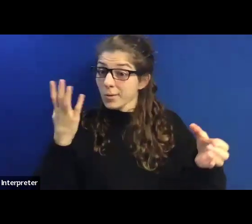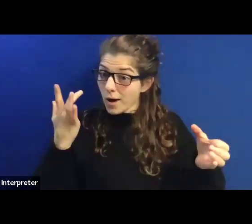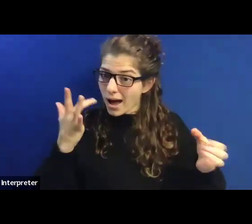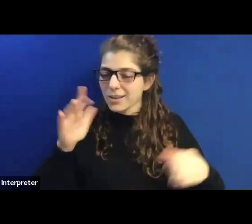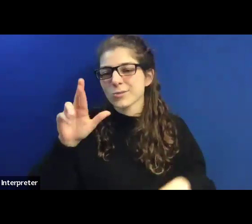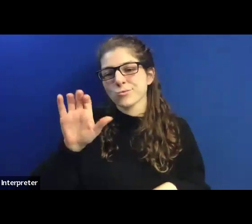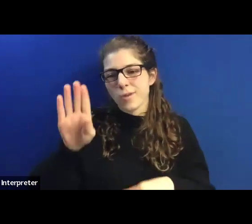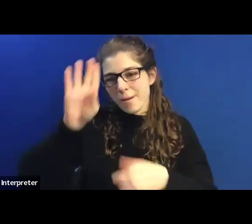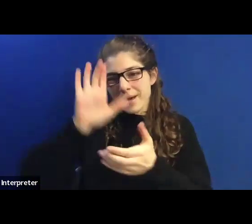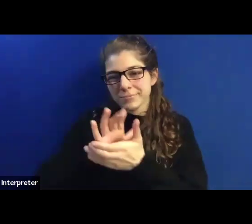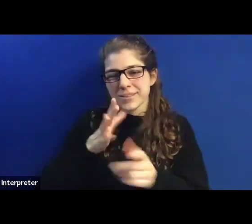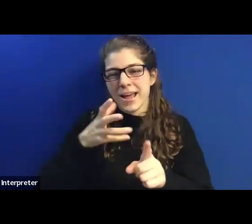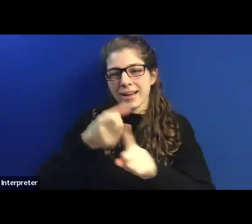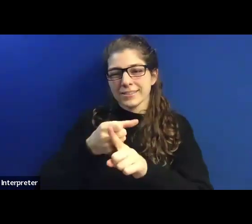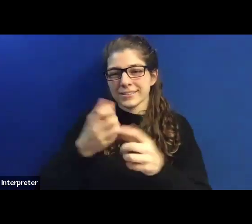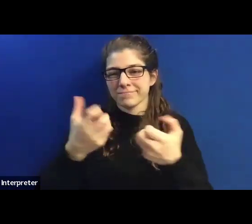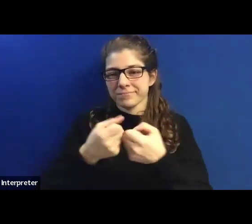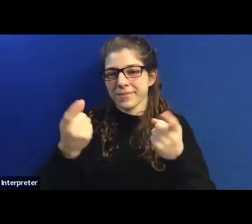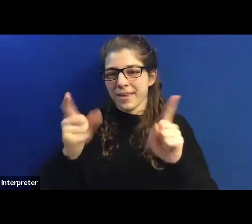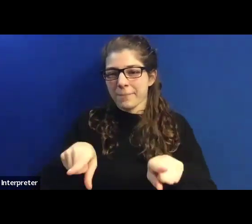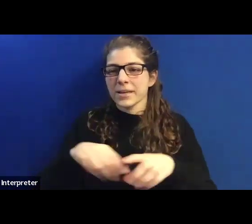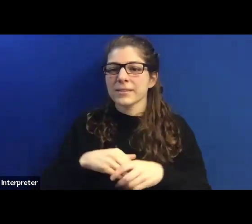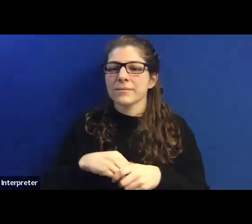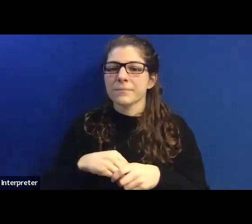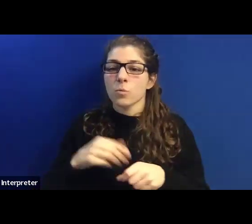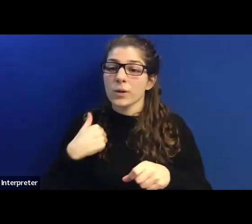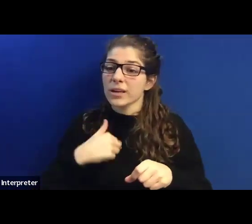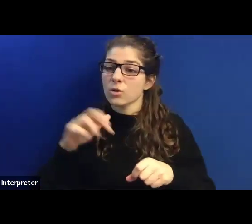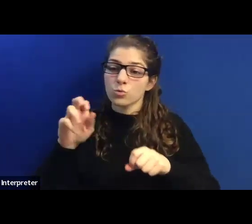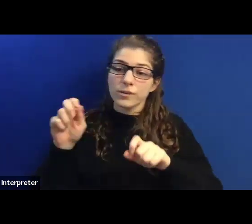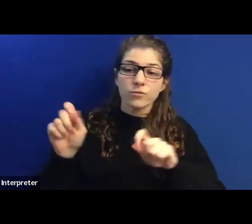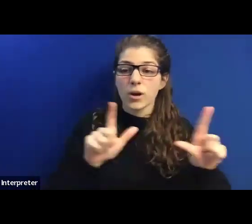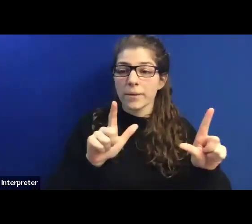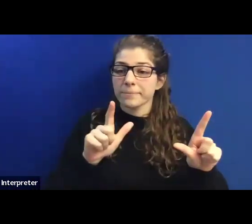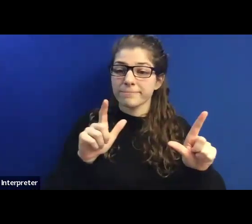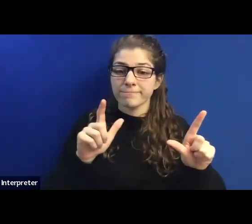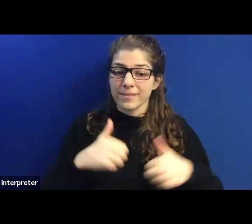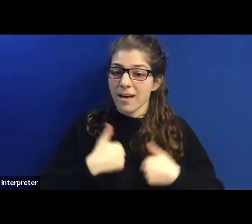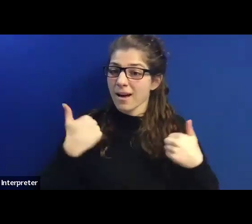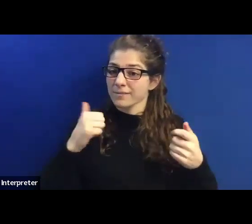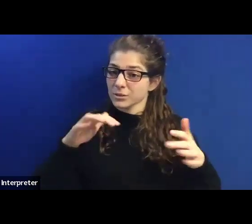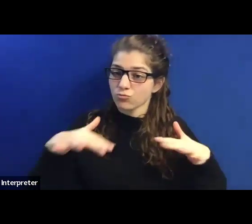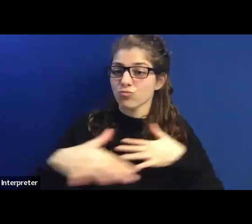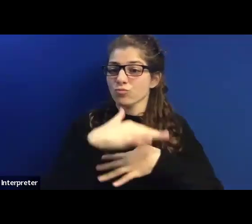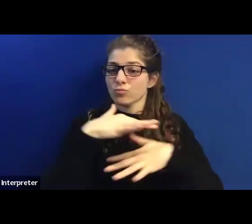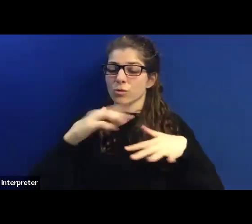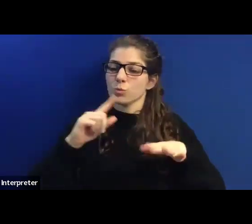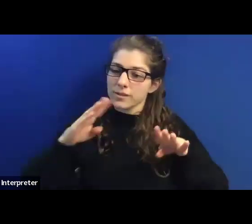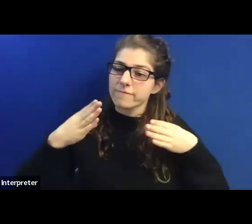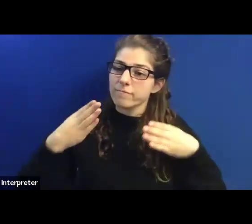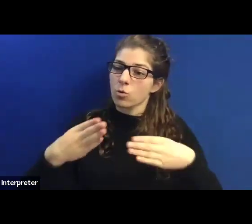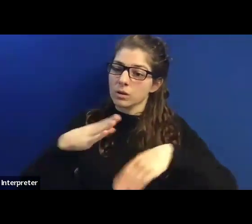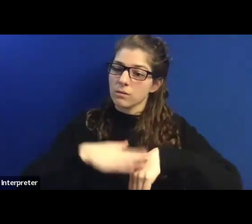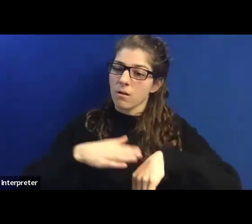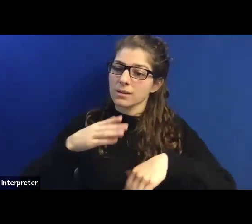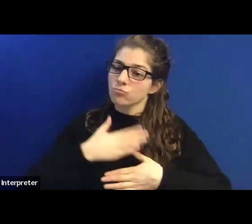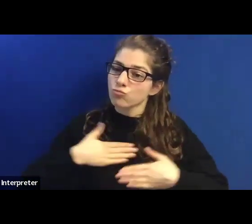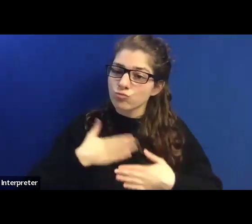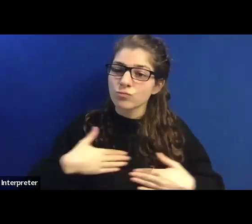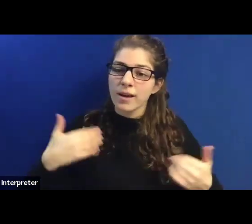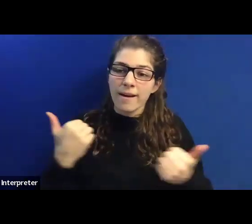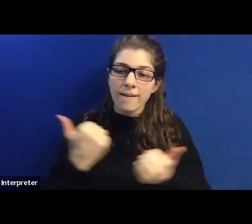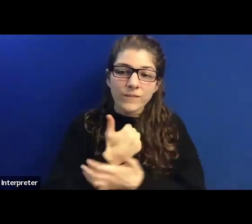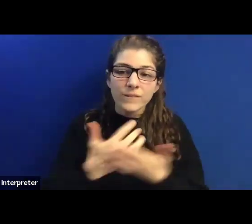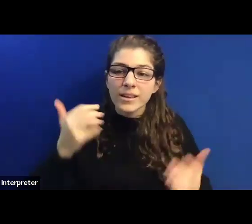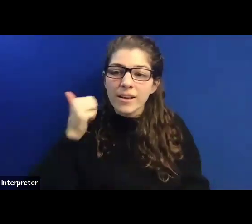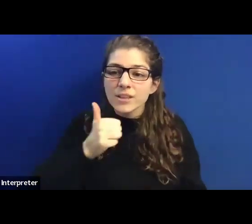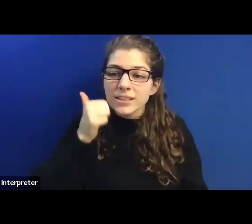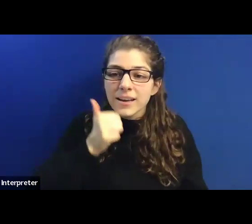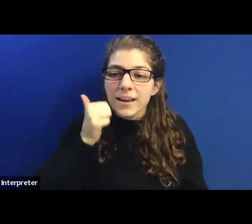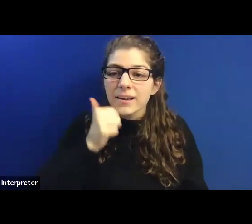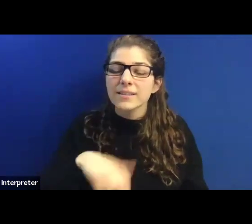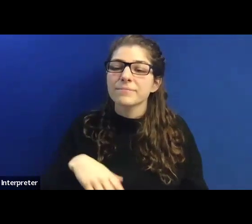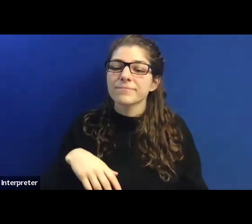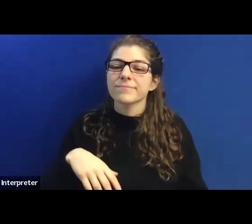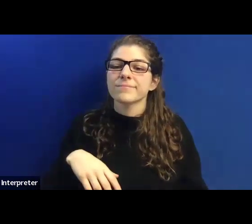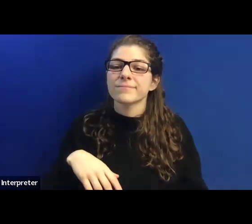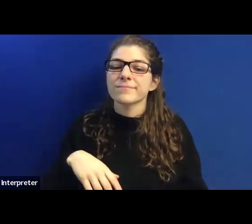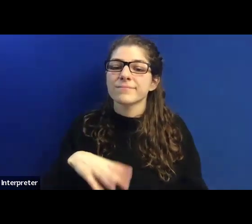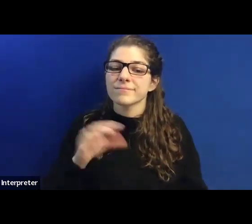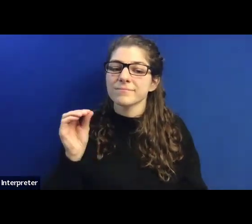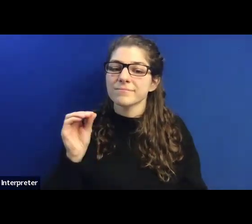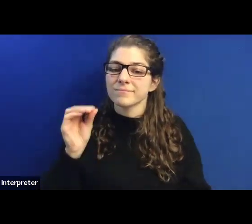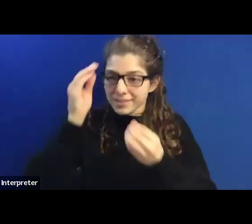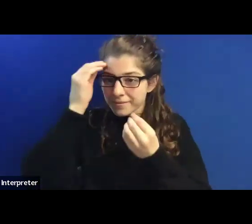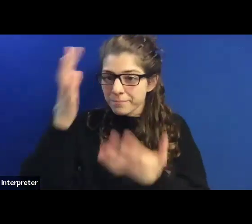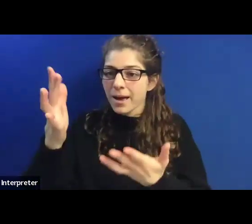You know, we completely reframed our lives, and we've chosen to really focus on enjoying every day that comes, as well as trying to give back when we can.